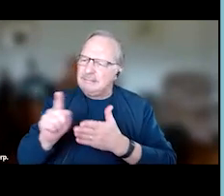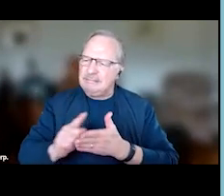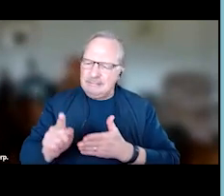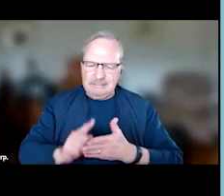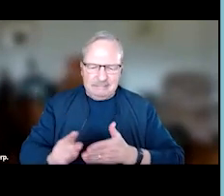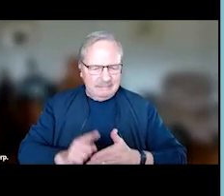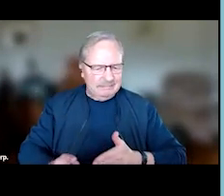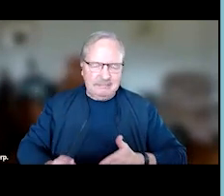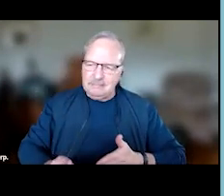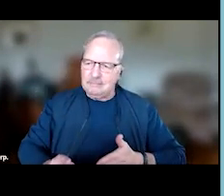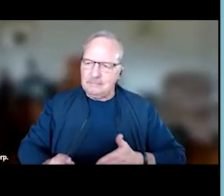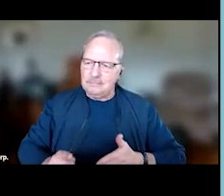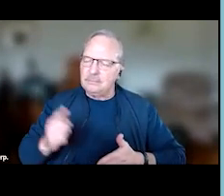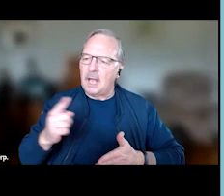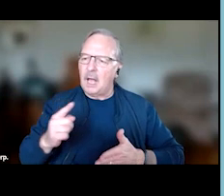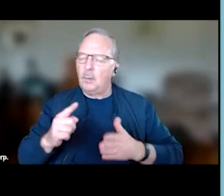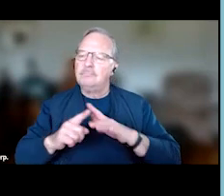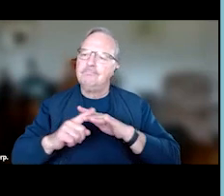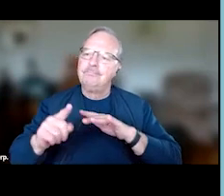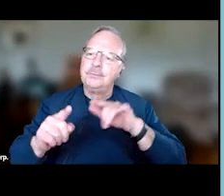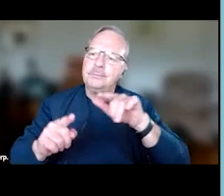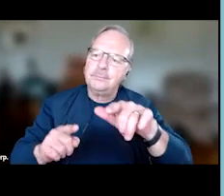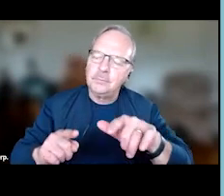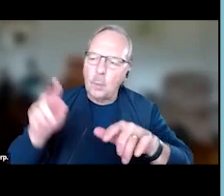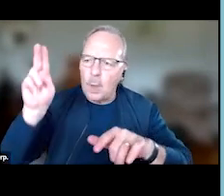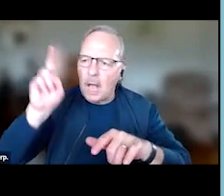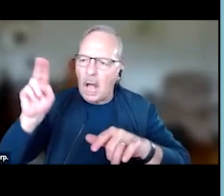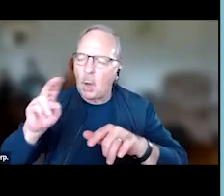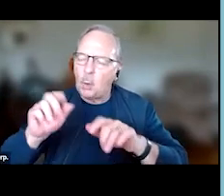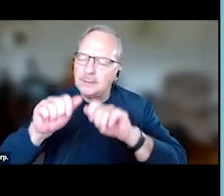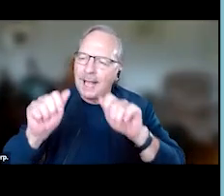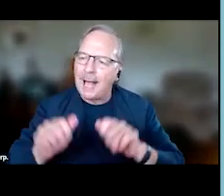I will always run to an aunties or an uncle's house, and I had a lot of them.